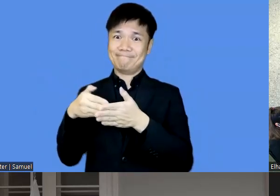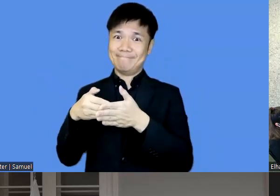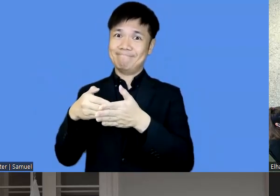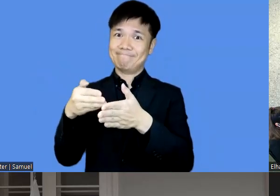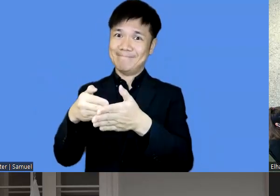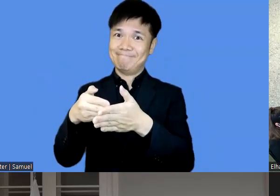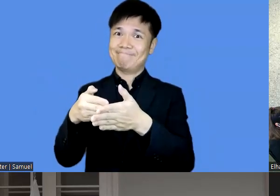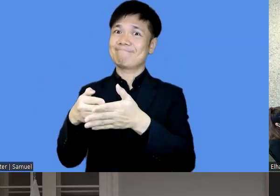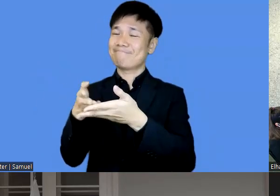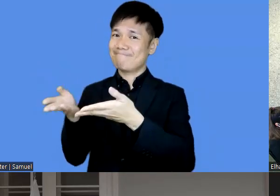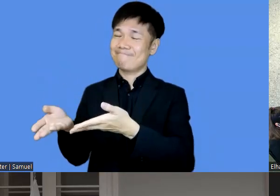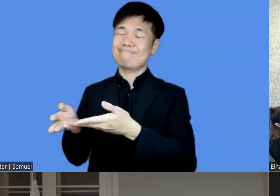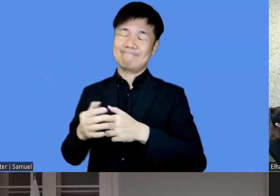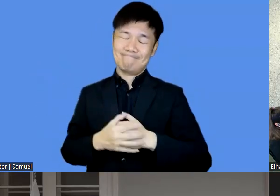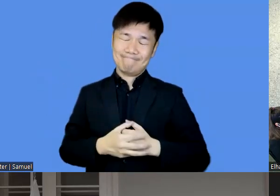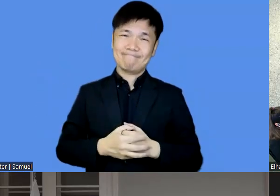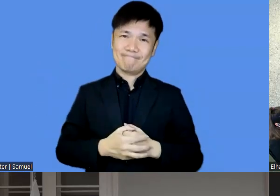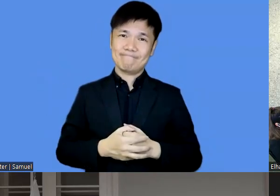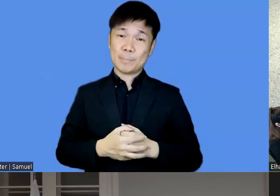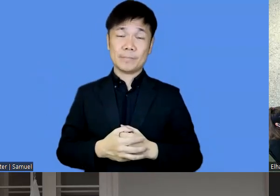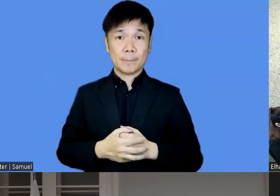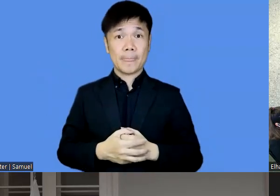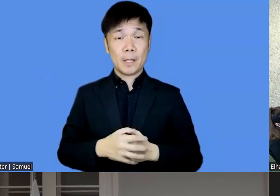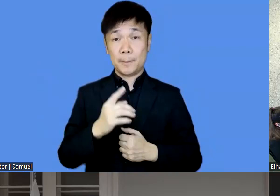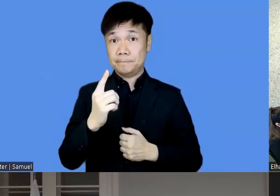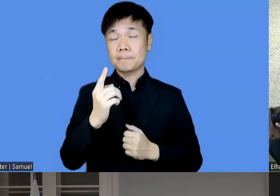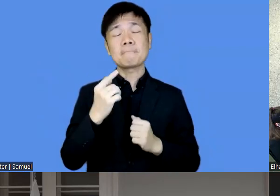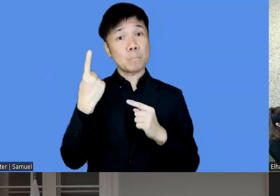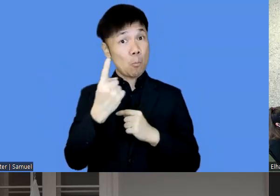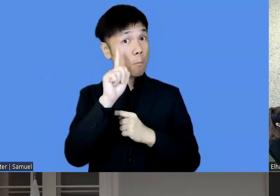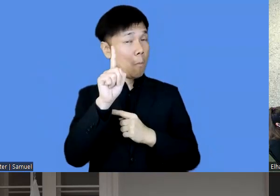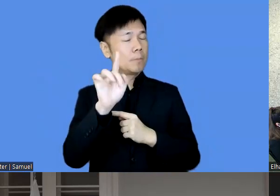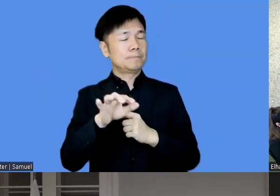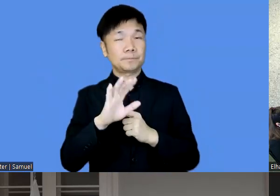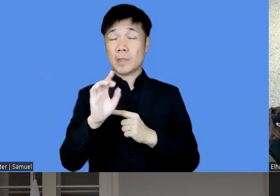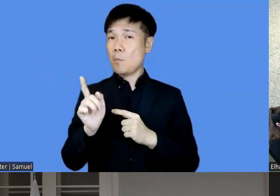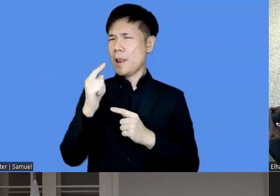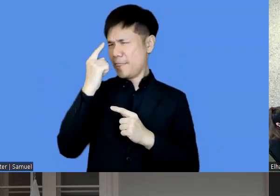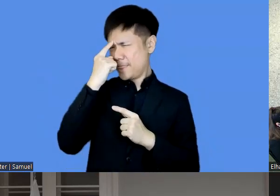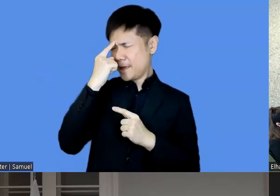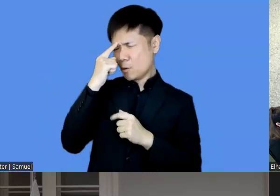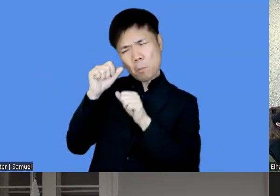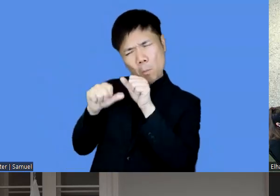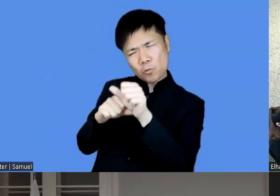face in armed conflict and also an important procedural element to this, because a serious